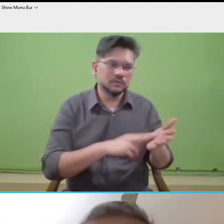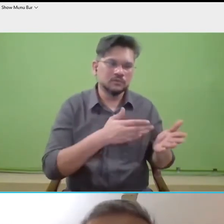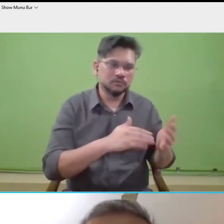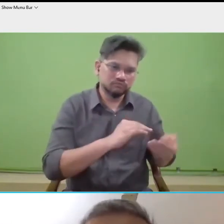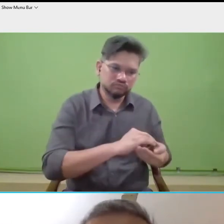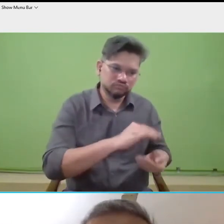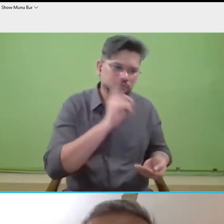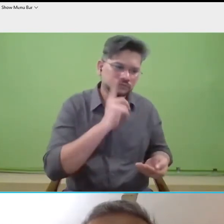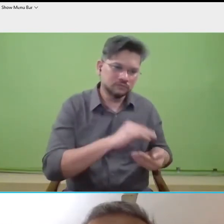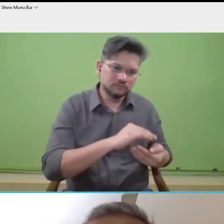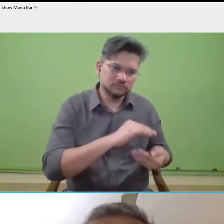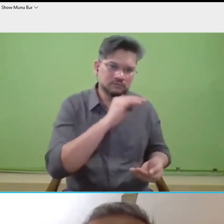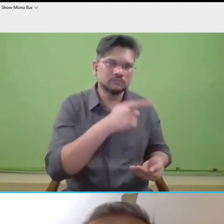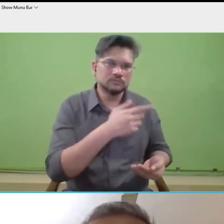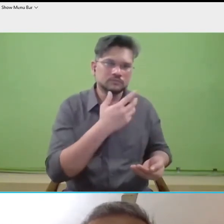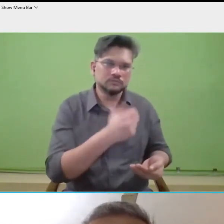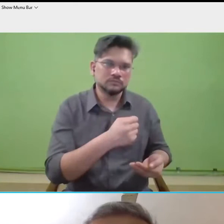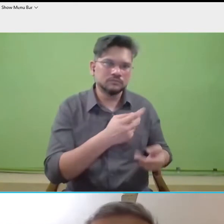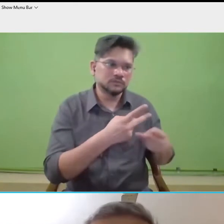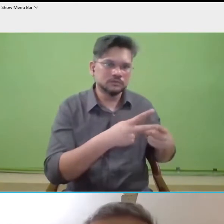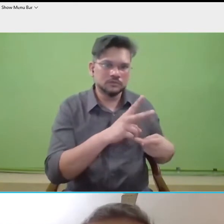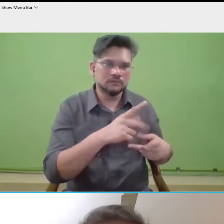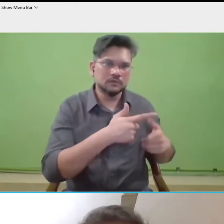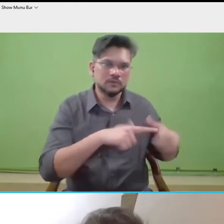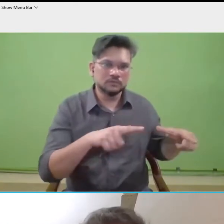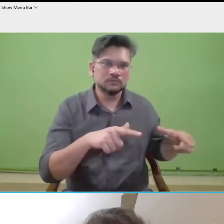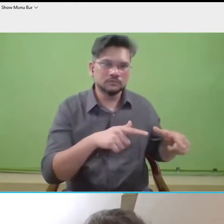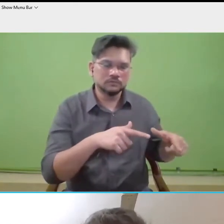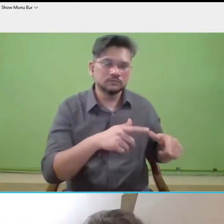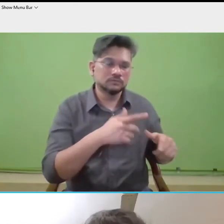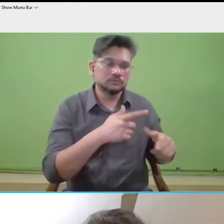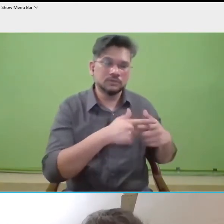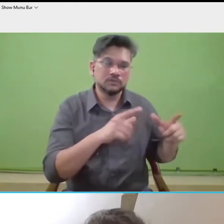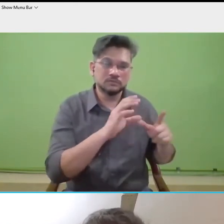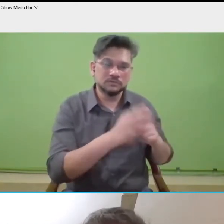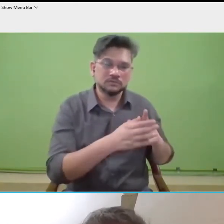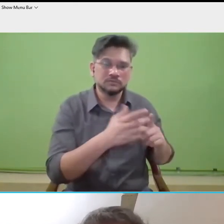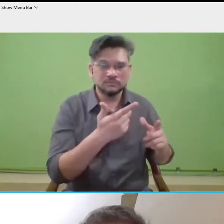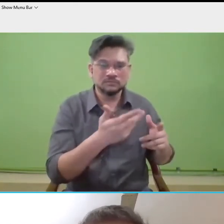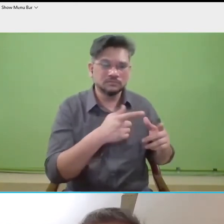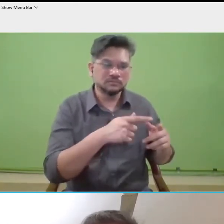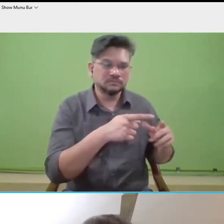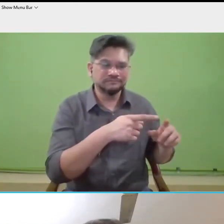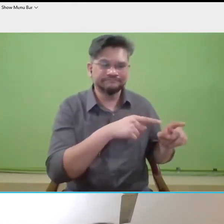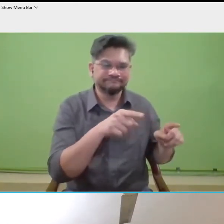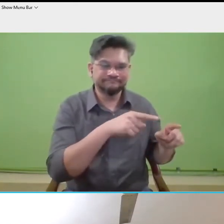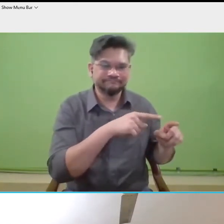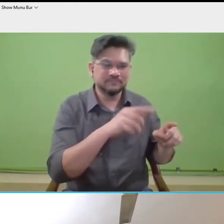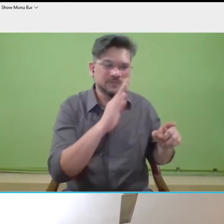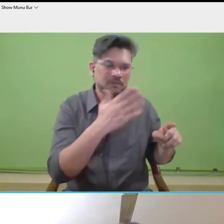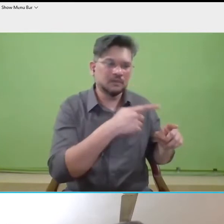child will have a different language the language culturally the equation breaks down there already